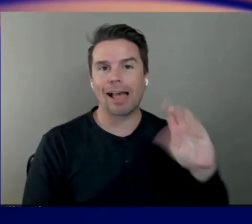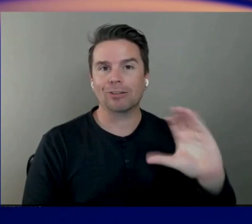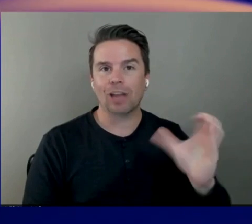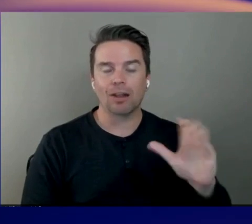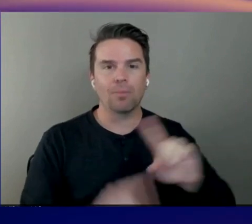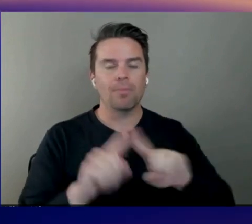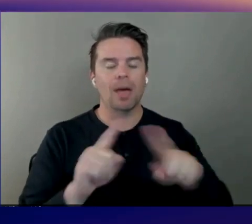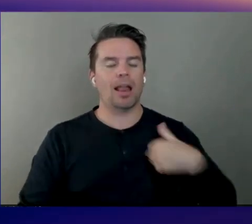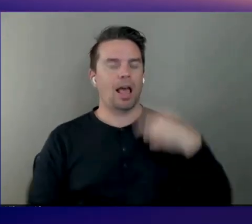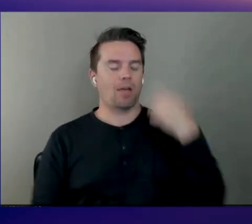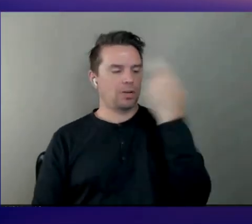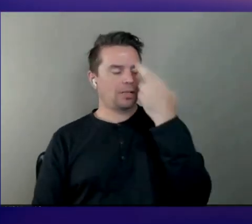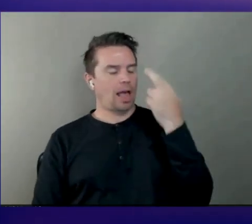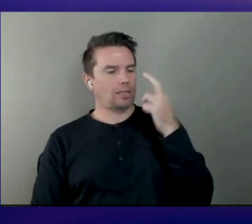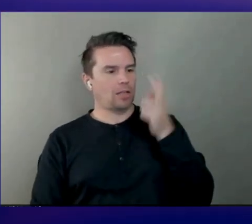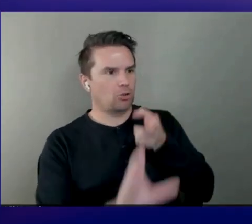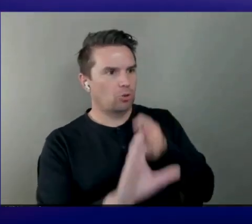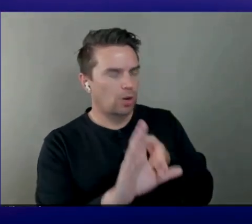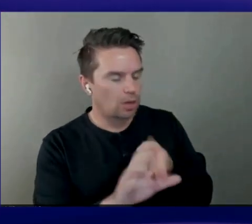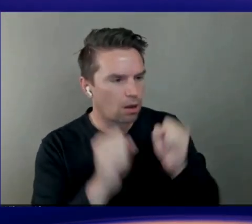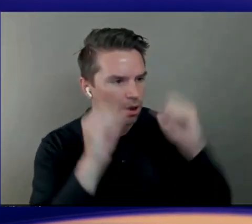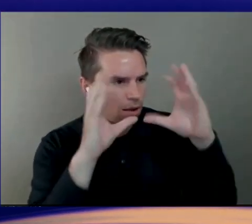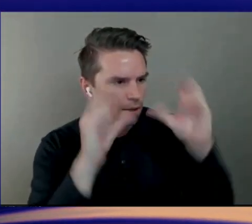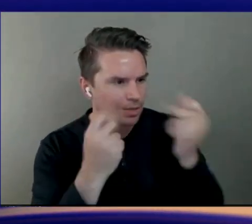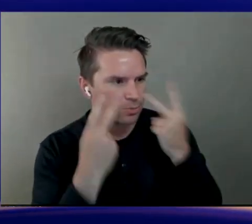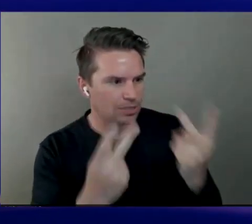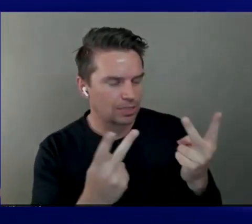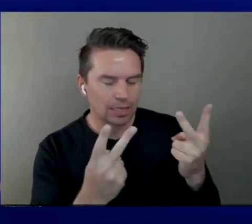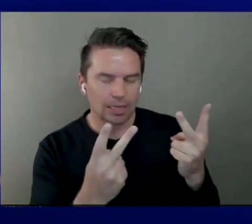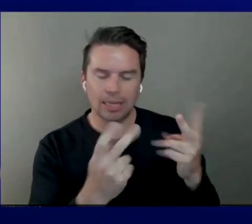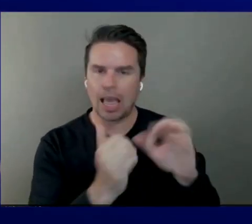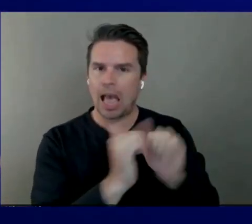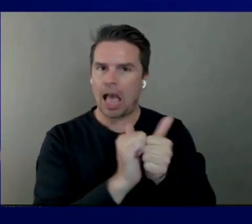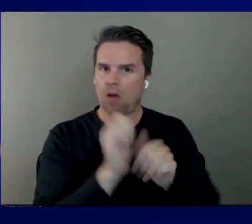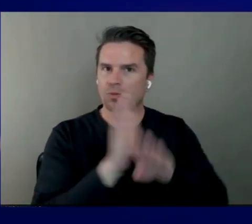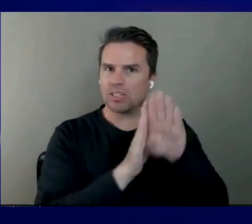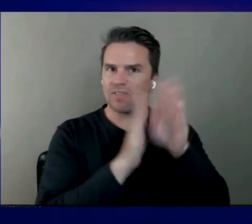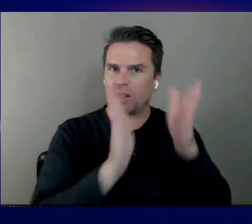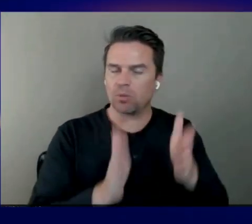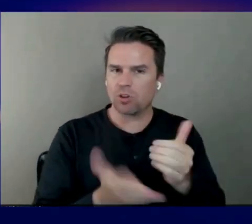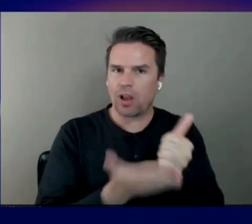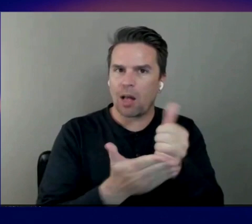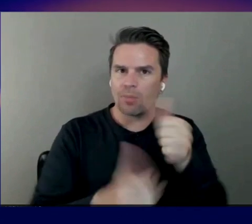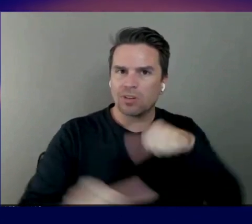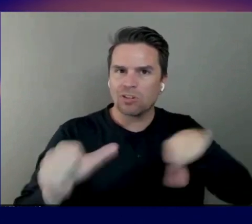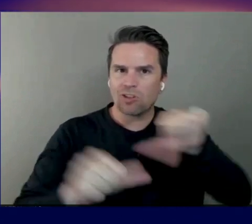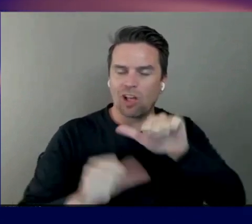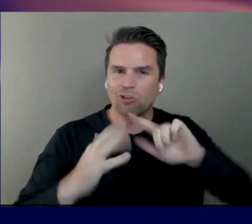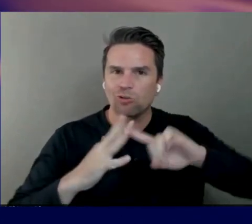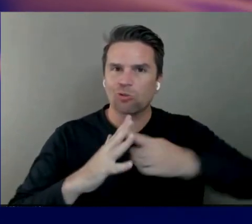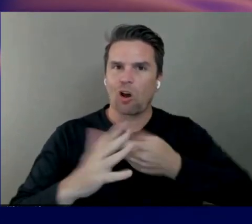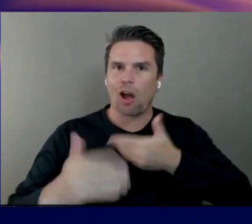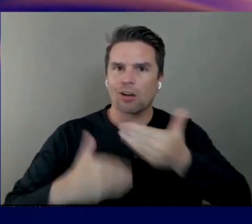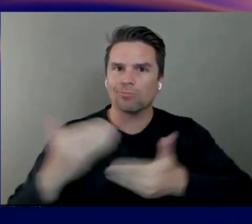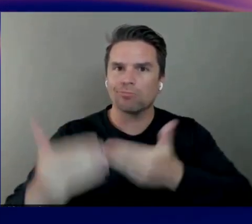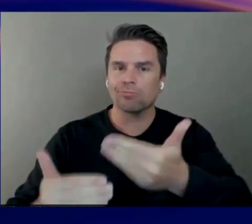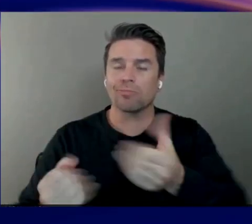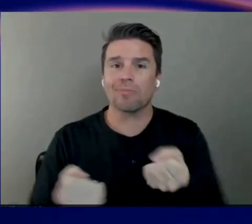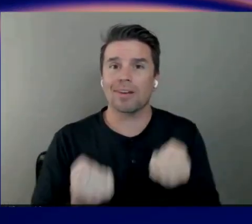I was amazed to see how developers help other developers to get started. And many of them are actually top winners